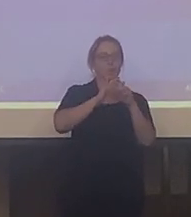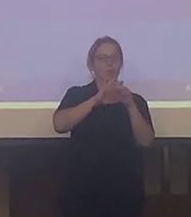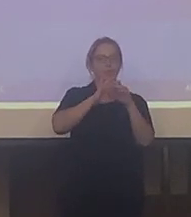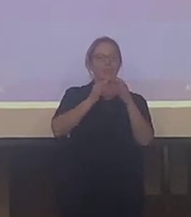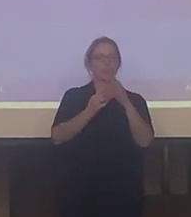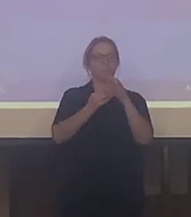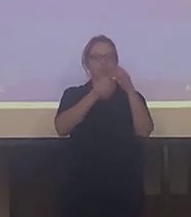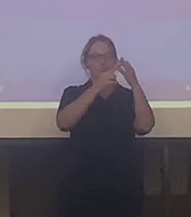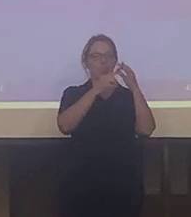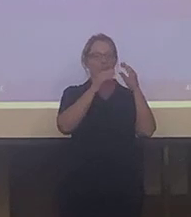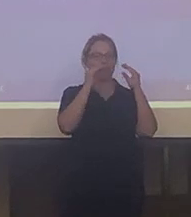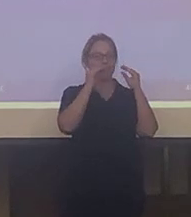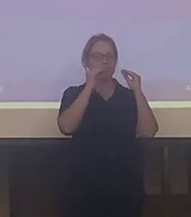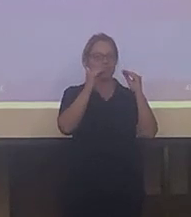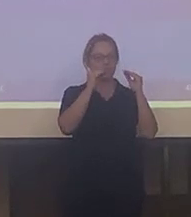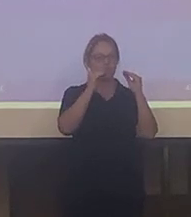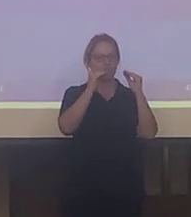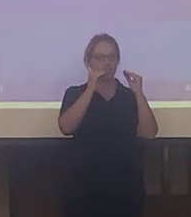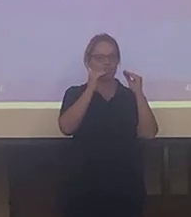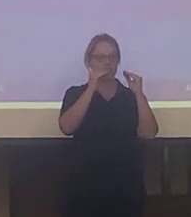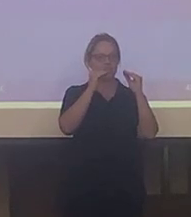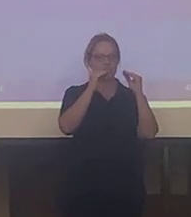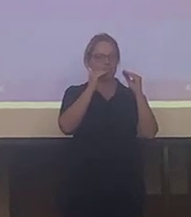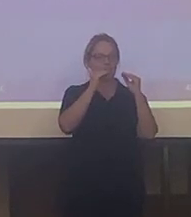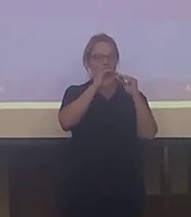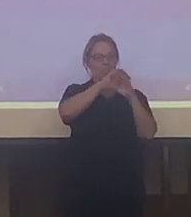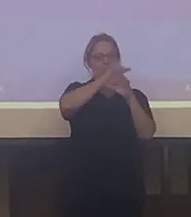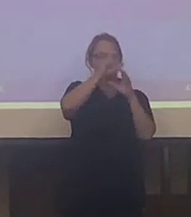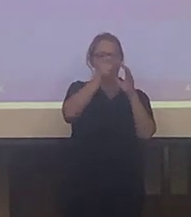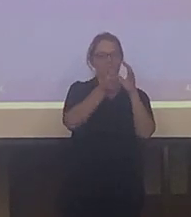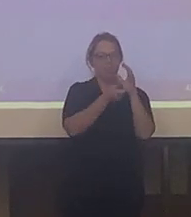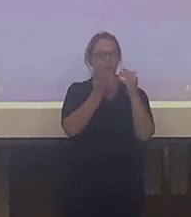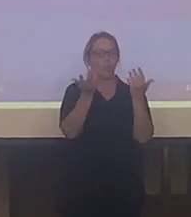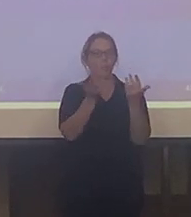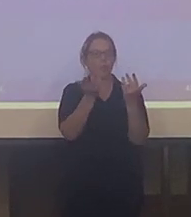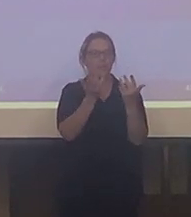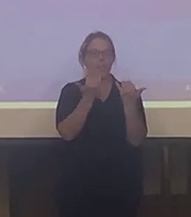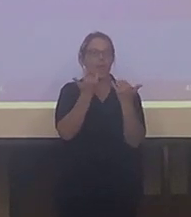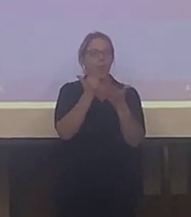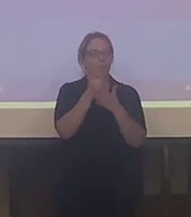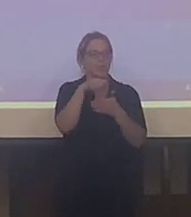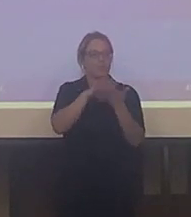instruction to general curriculum to help keep them successful in the classroom or we'll go